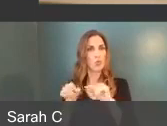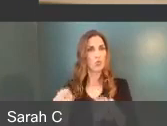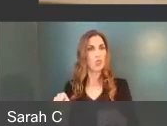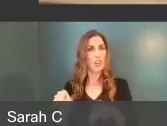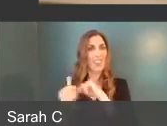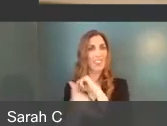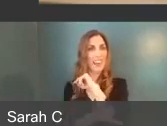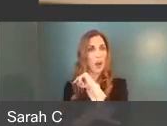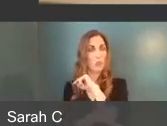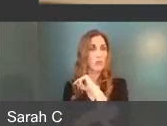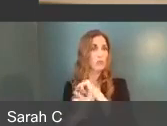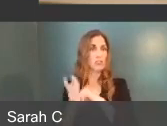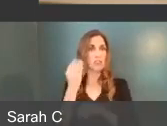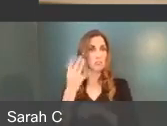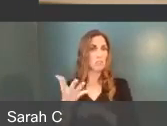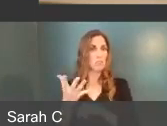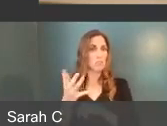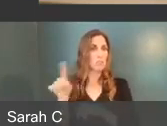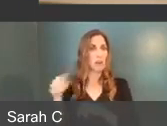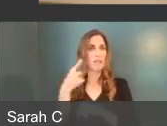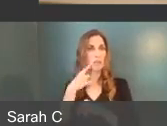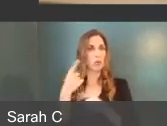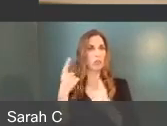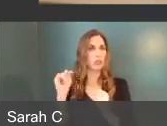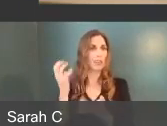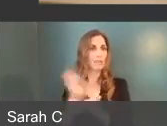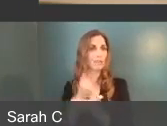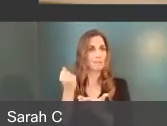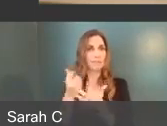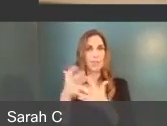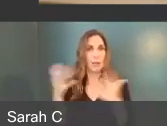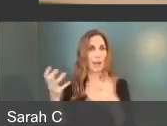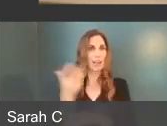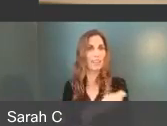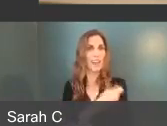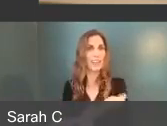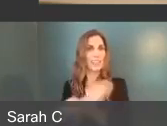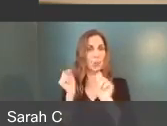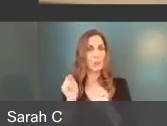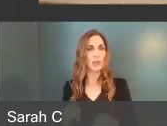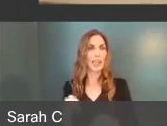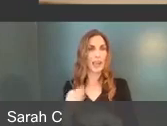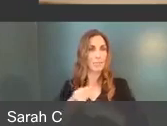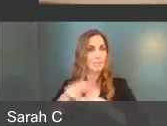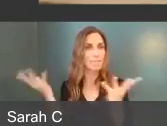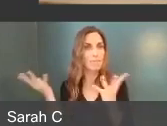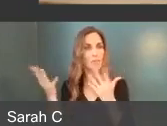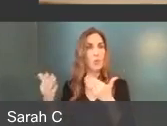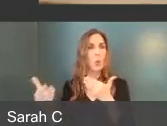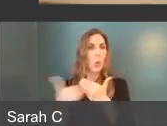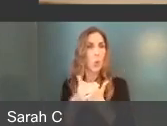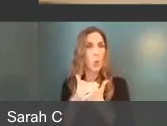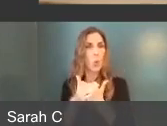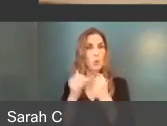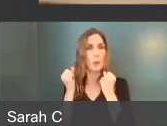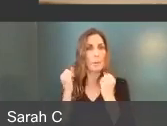just as a matter of trying to get as much vaccine as we can as close to as many people as we can.